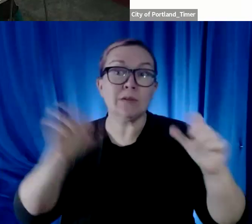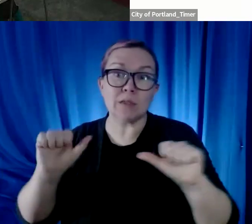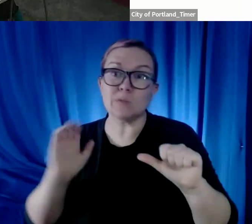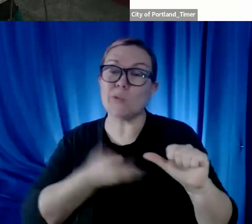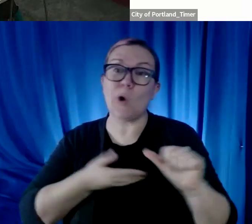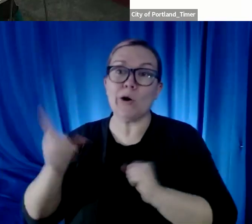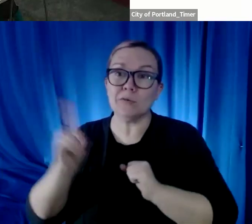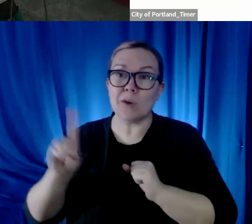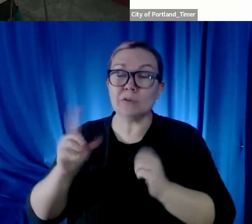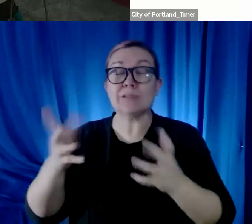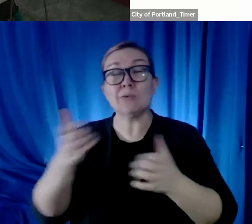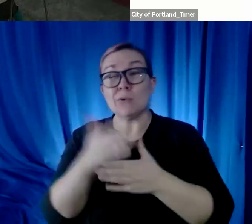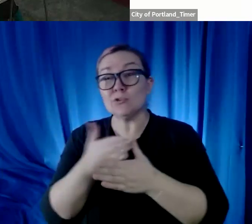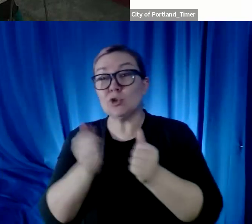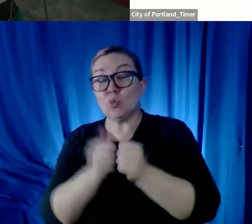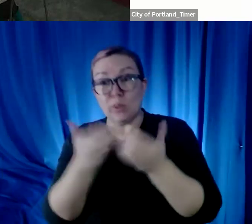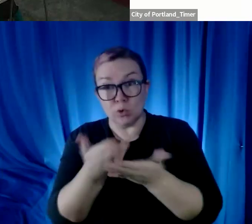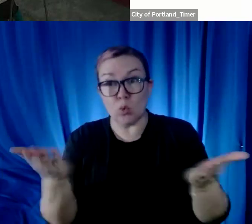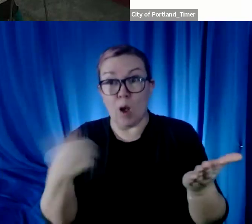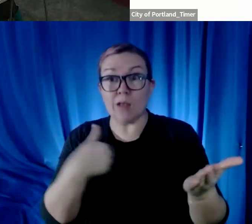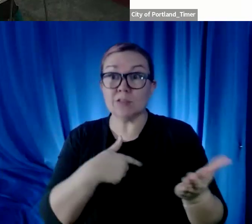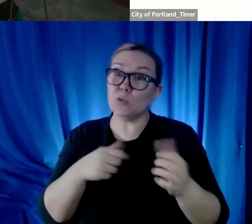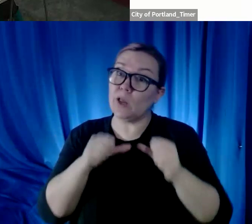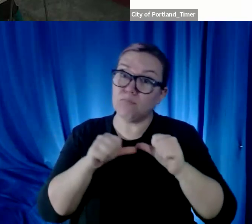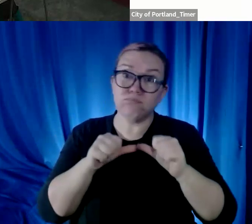I want to share with you that as we keep the lights on in downtown Portland.